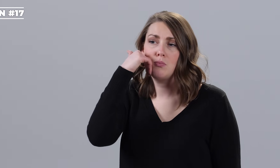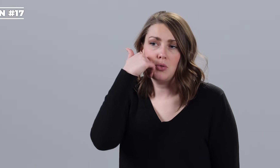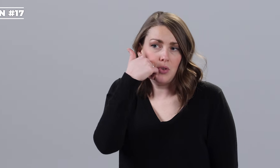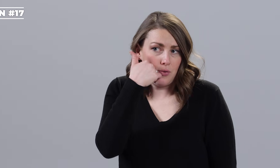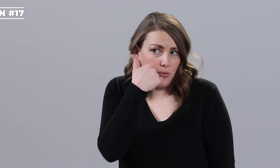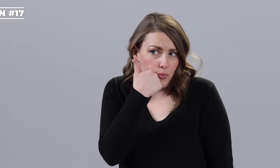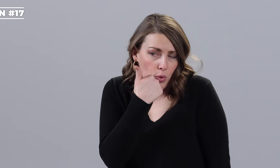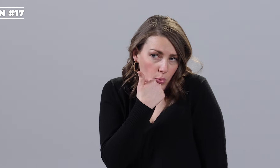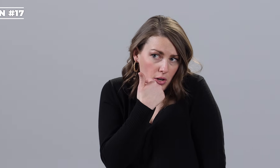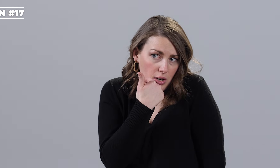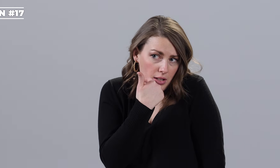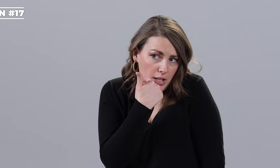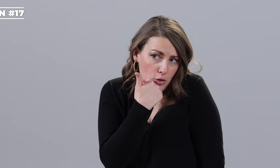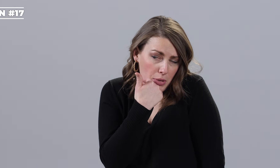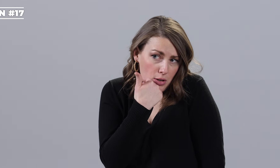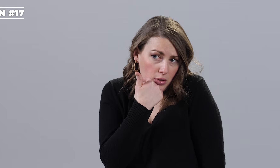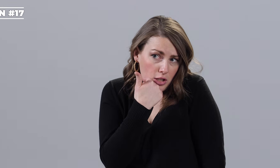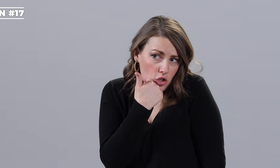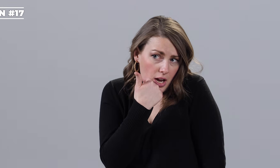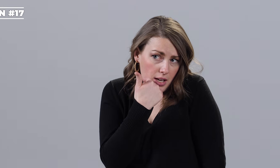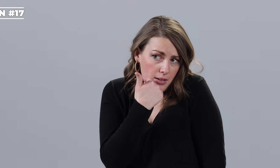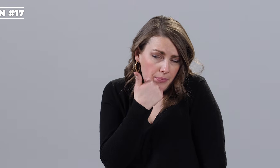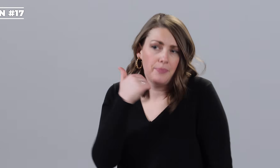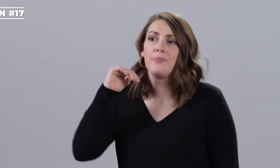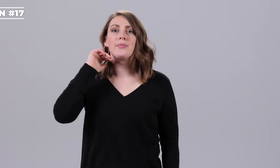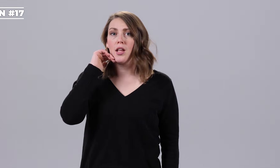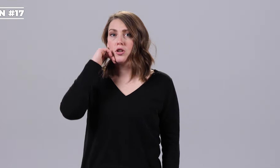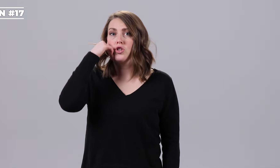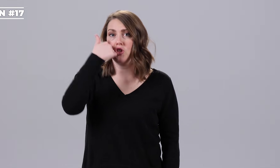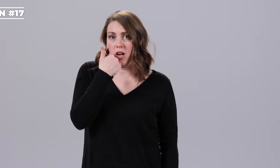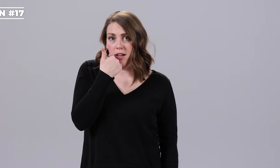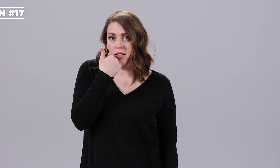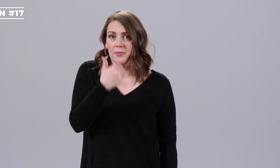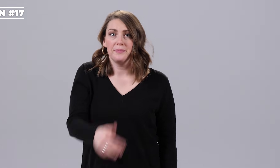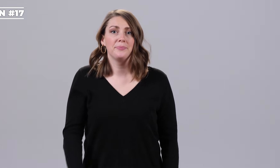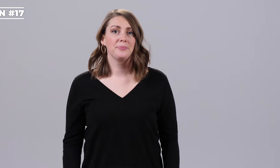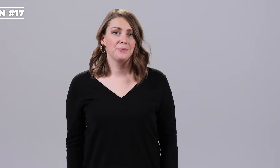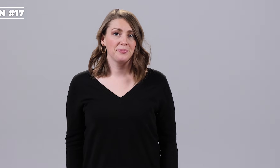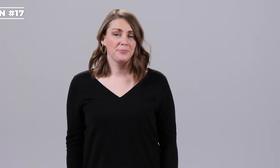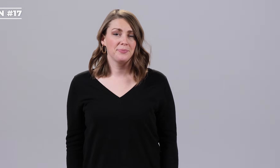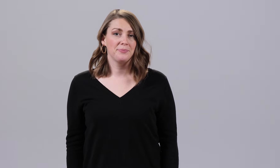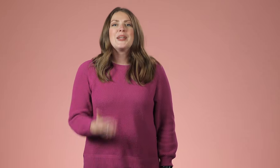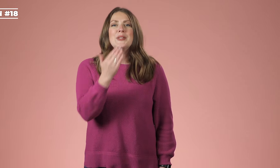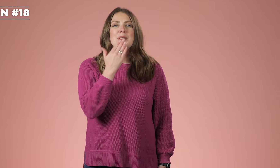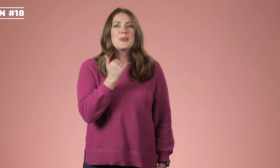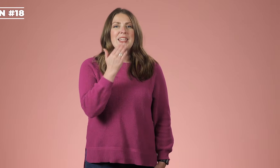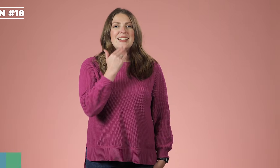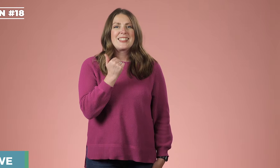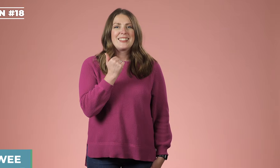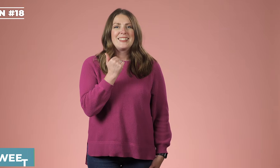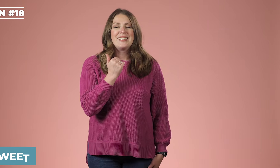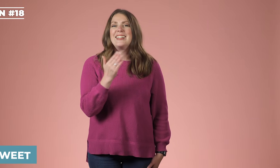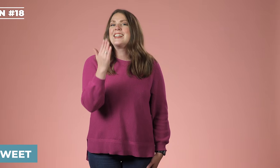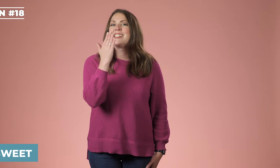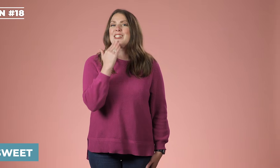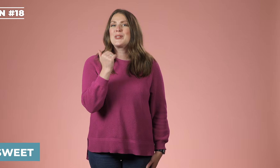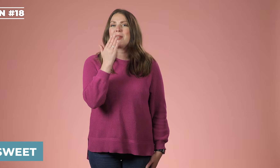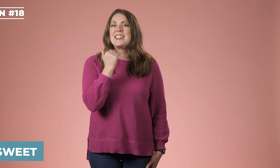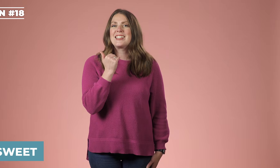moving forward like you're being really shy, shy, Sweet, sweet.